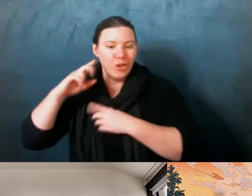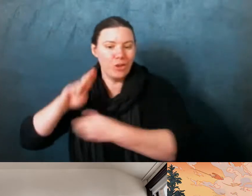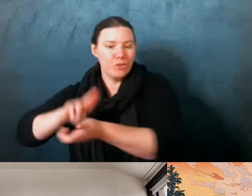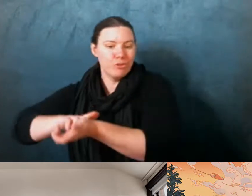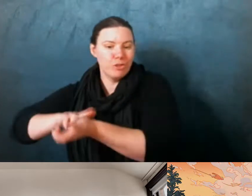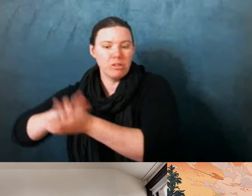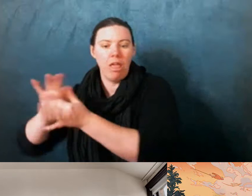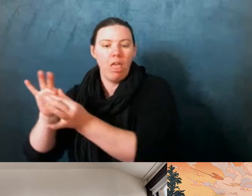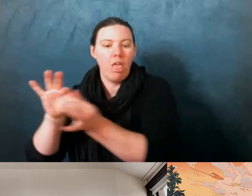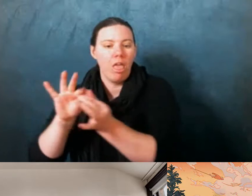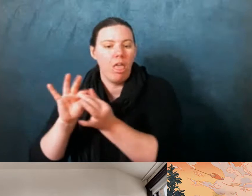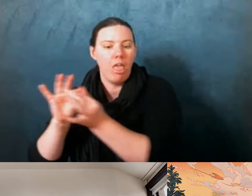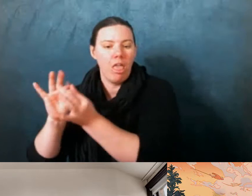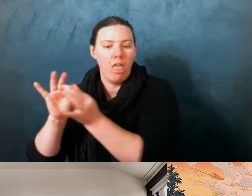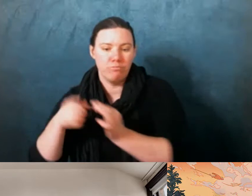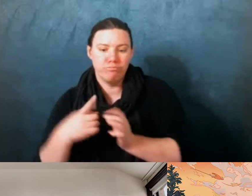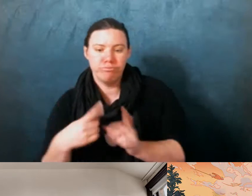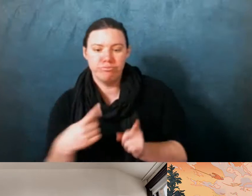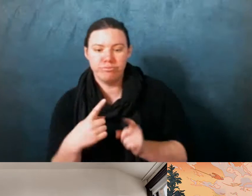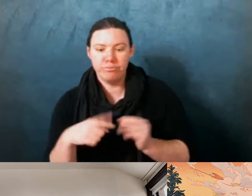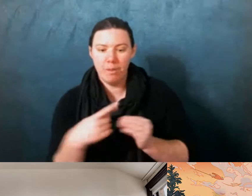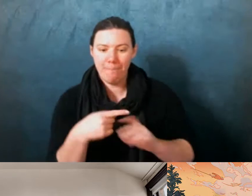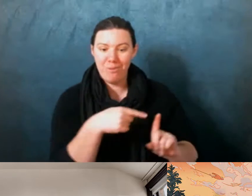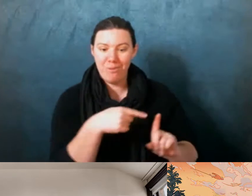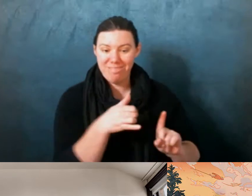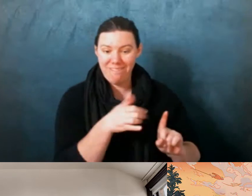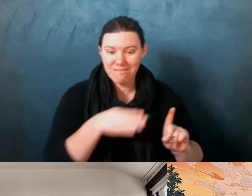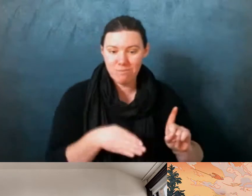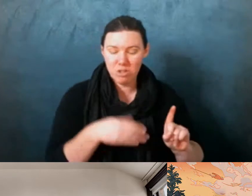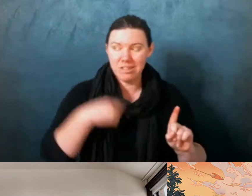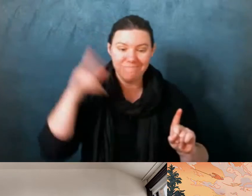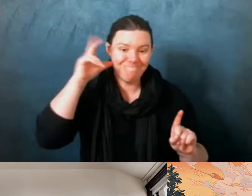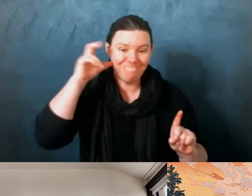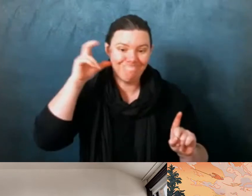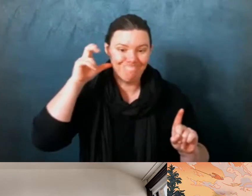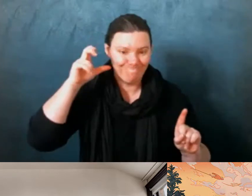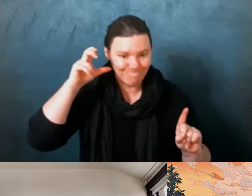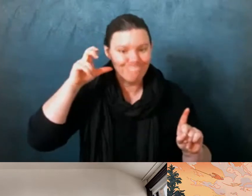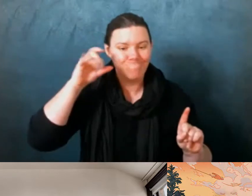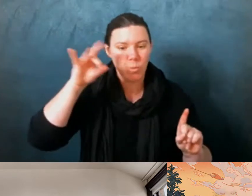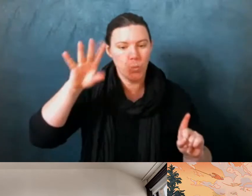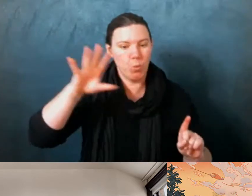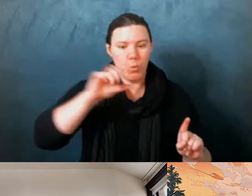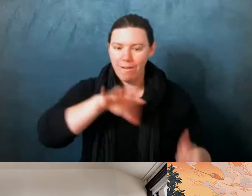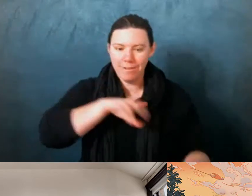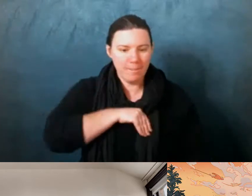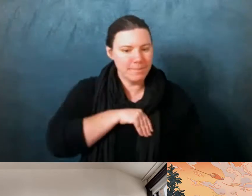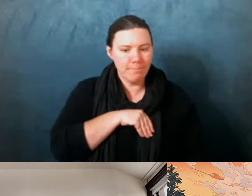This is completely unacceptable, and I do believe that training would help a ton.